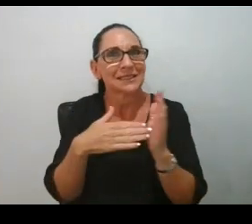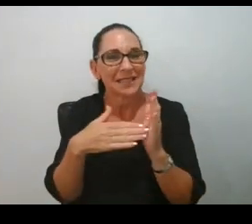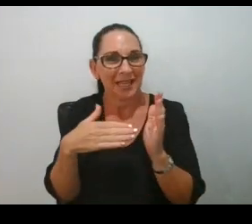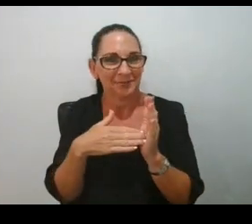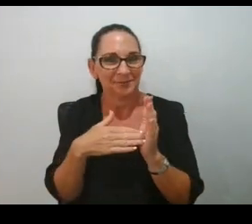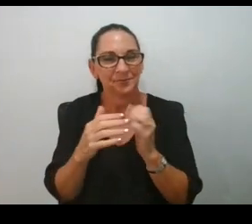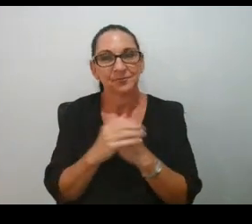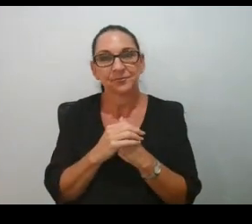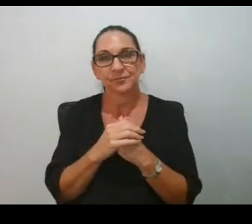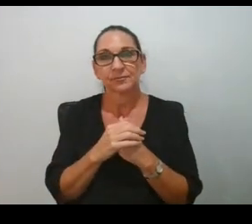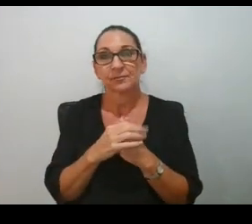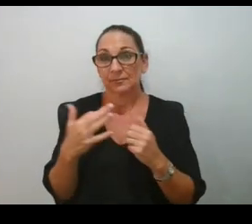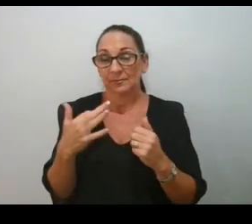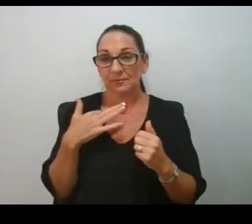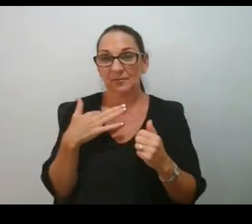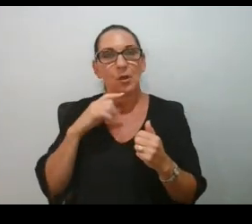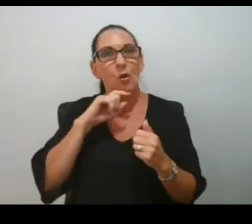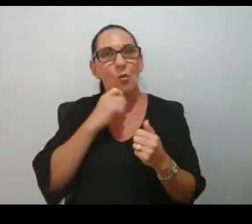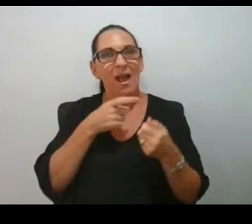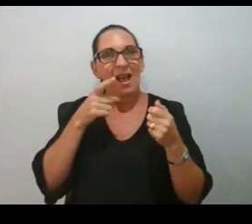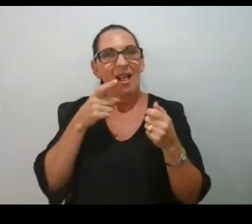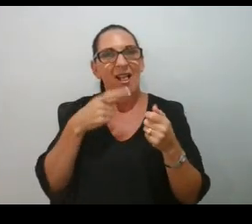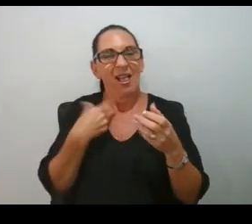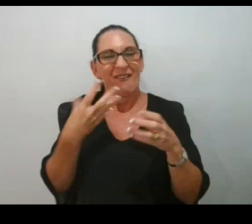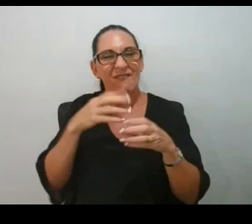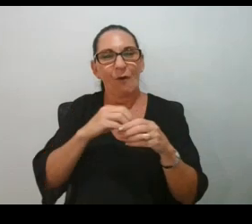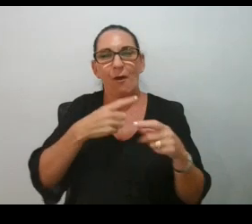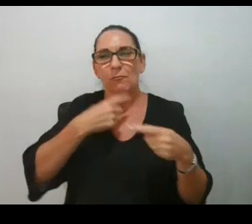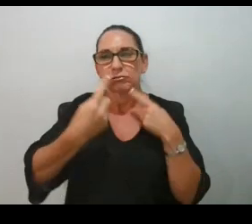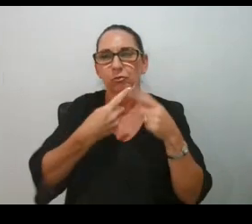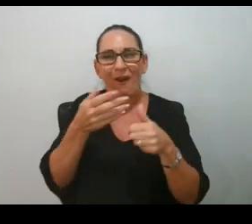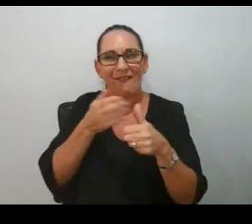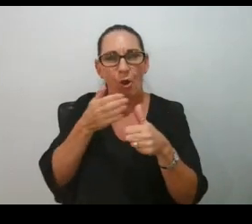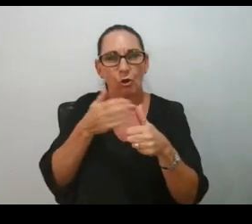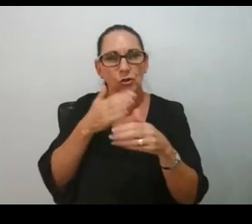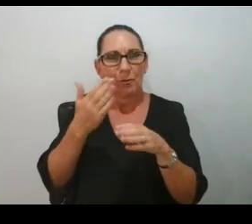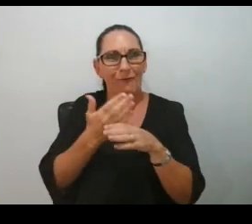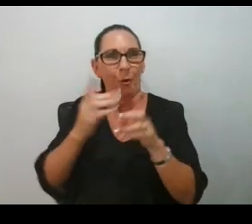the webinar content today there's a little bit of housekeeping to be run through so just to remind